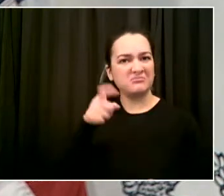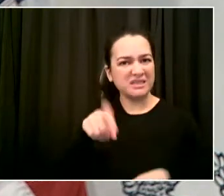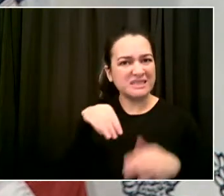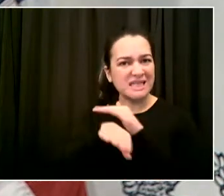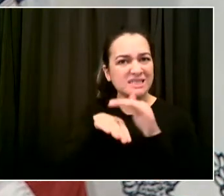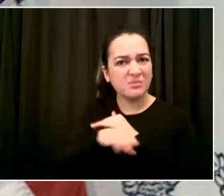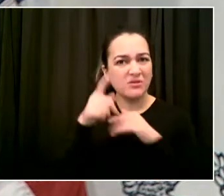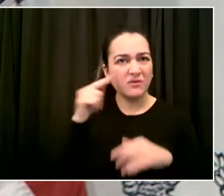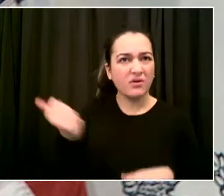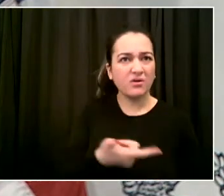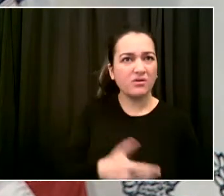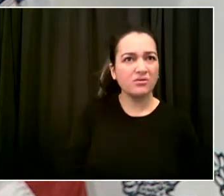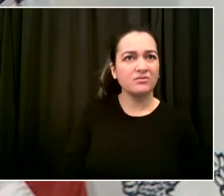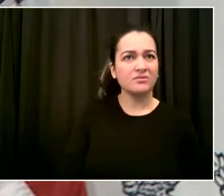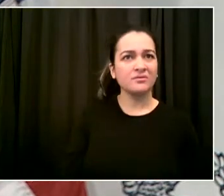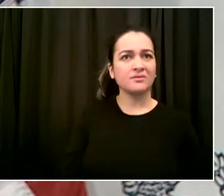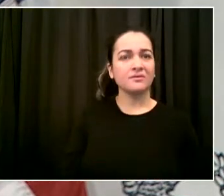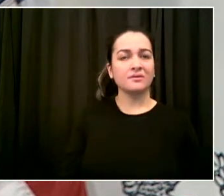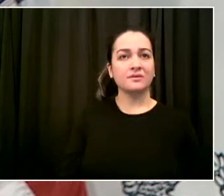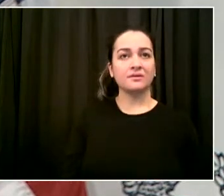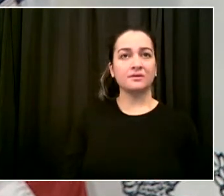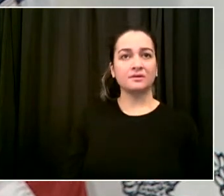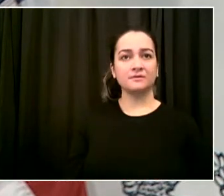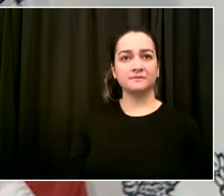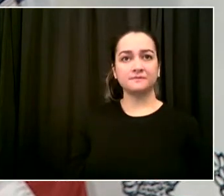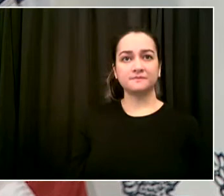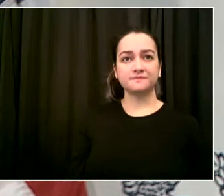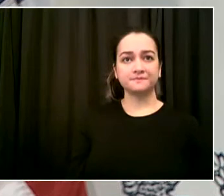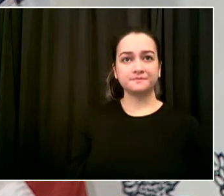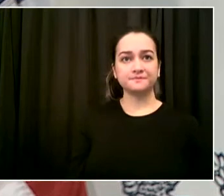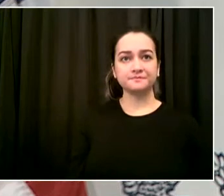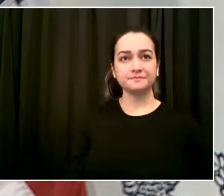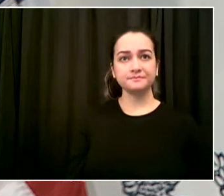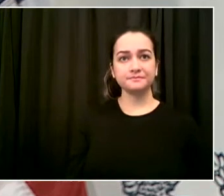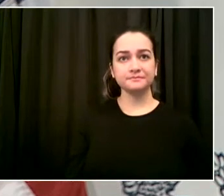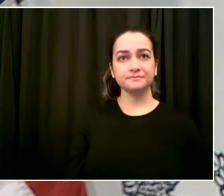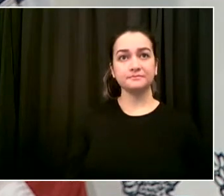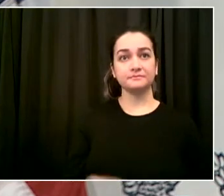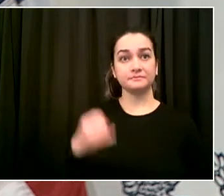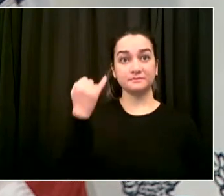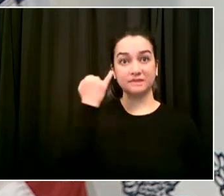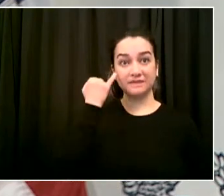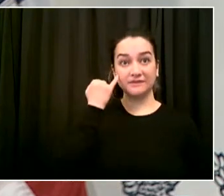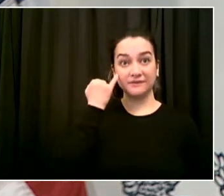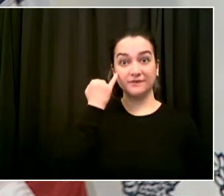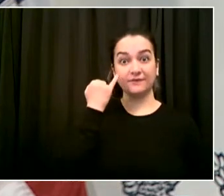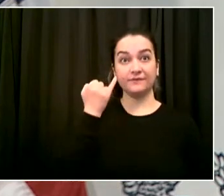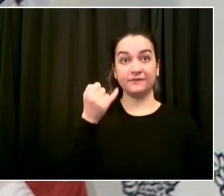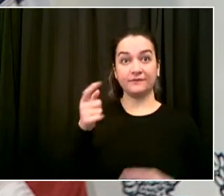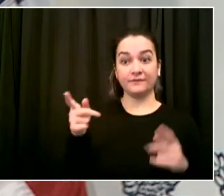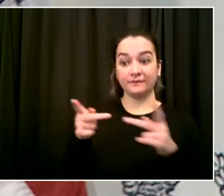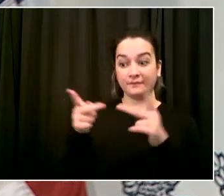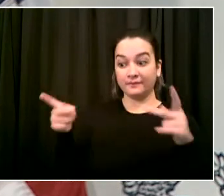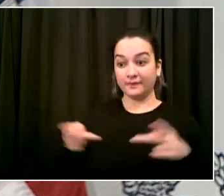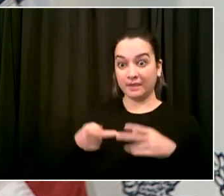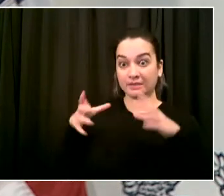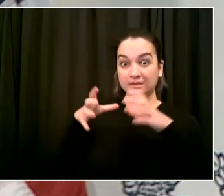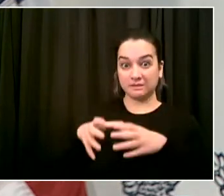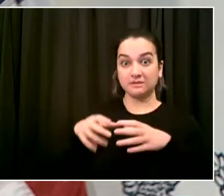NEEDEDT O ENGAGAGE IN THIS EFFORT. IFTHE SITE IS BASED IN A COMMUNITY HARD- HIT AND IS